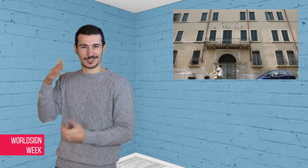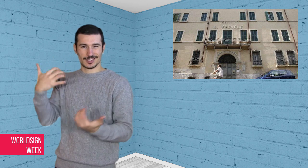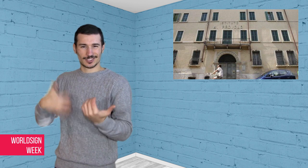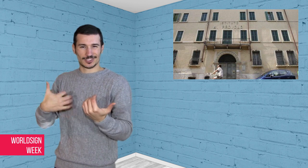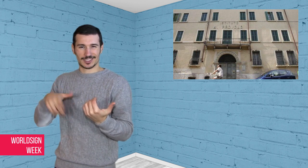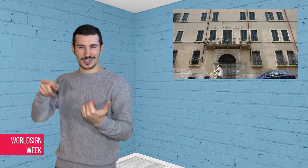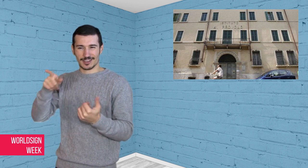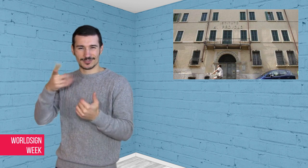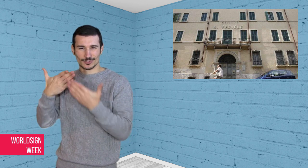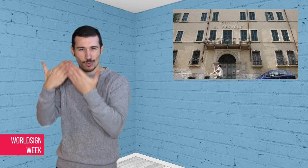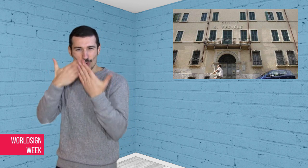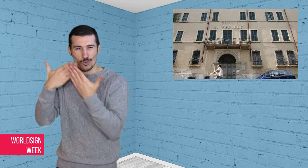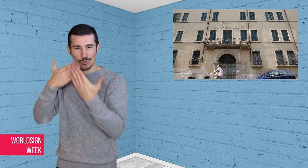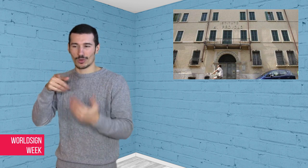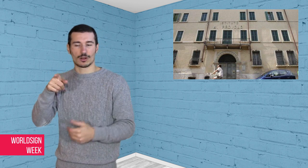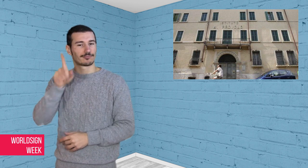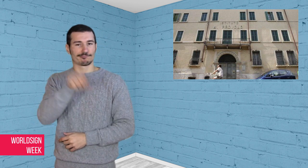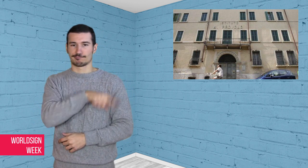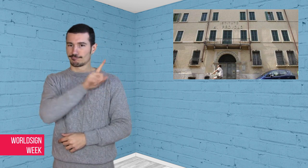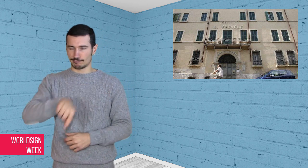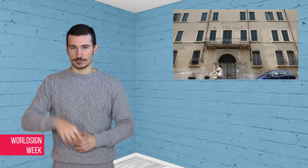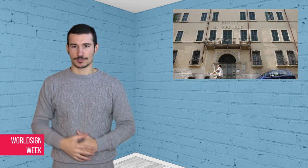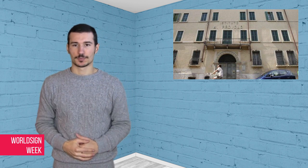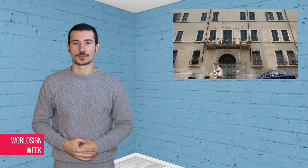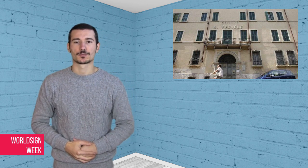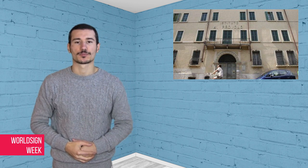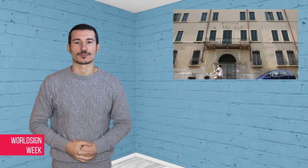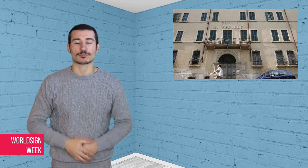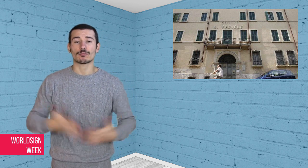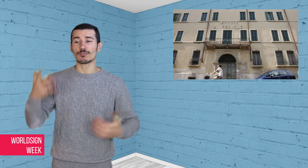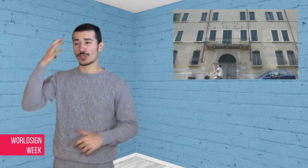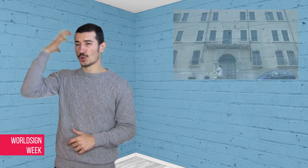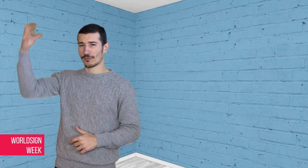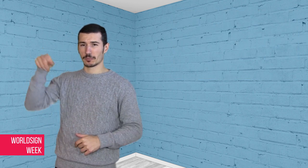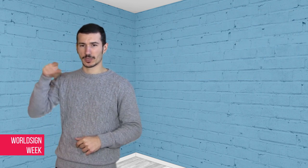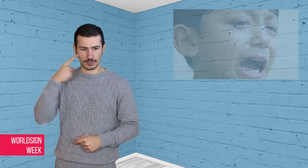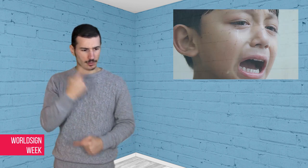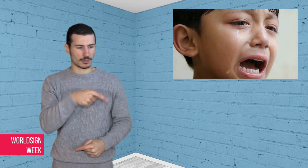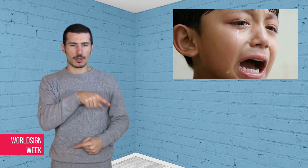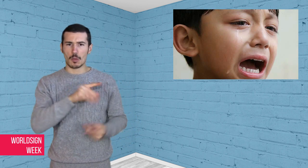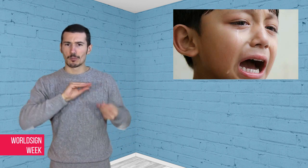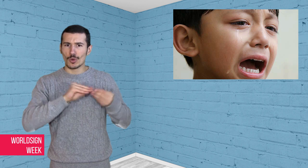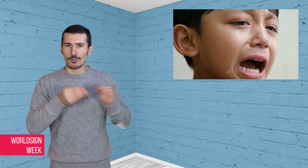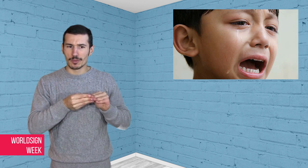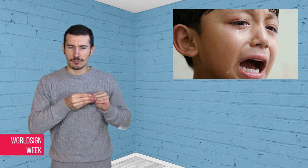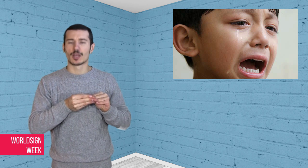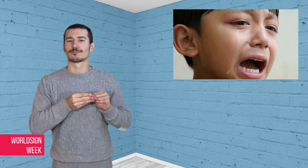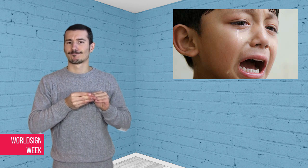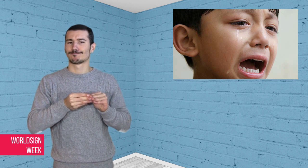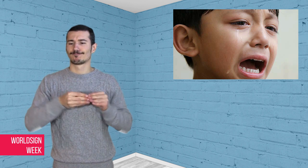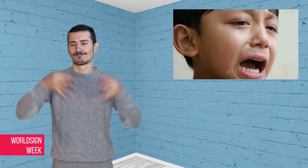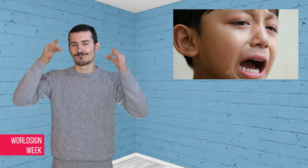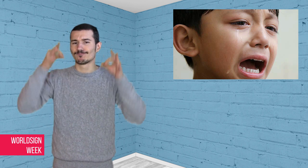from working at the school in Northeastern Argentina.